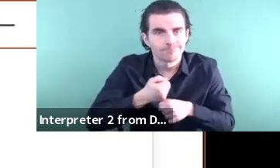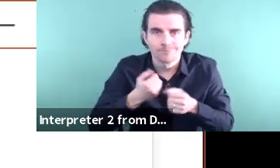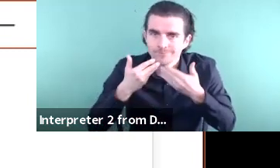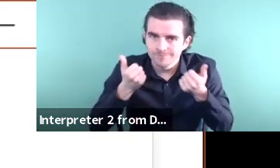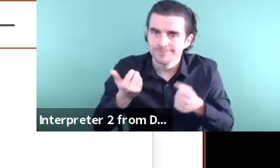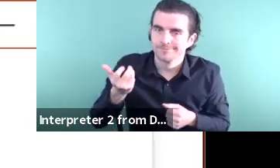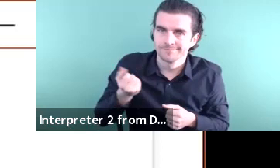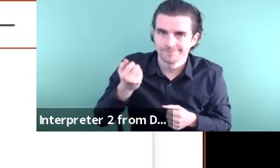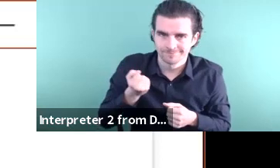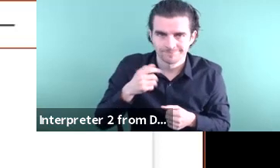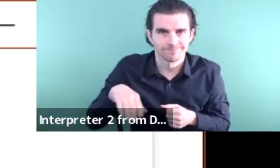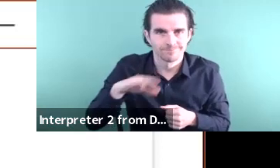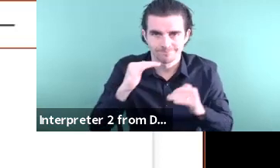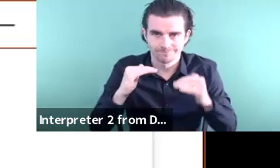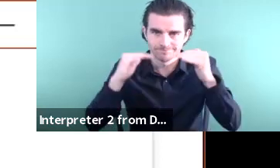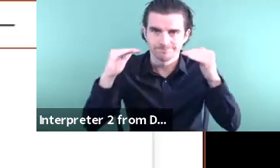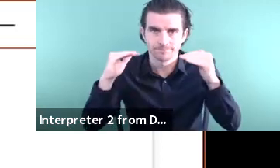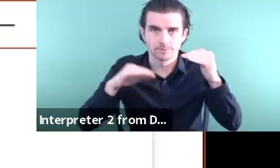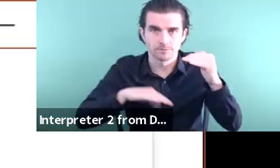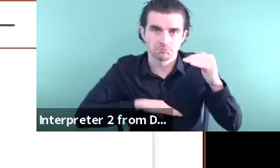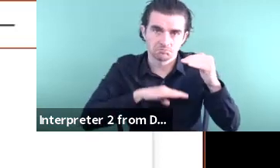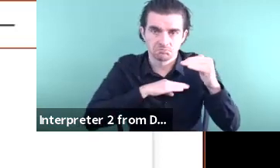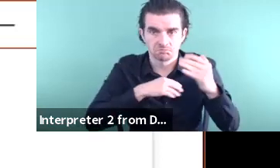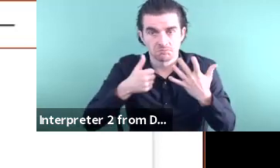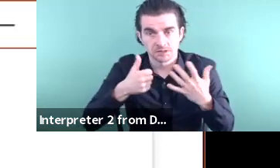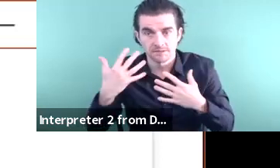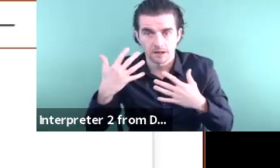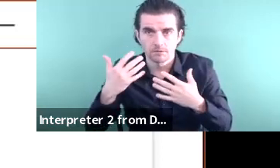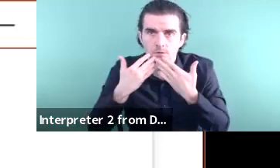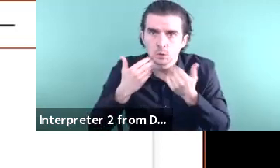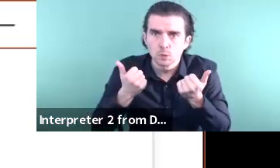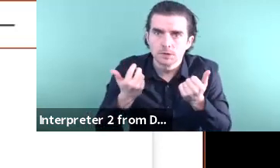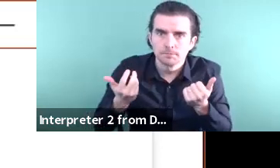The design of the disability allowance is really the result of consultation between government and